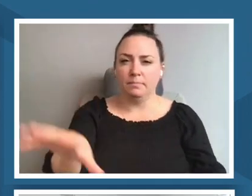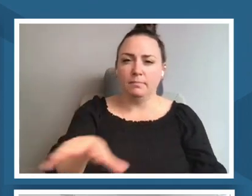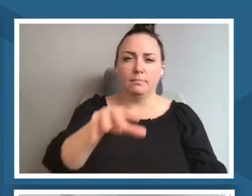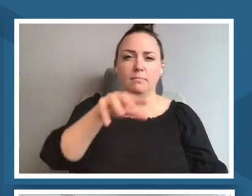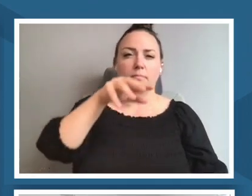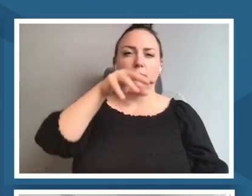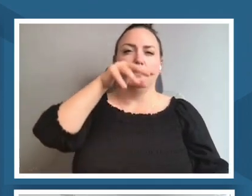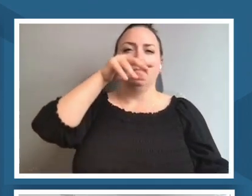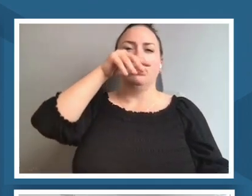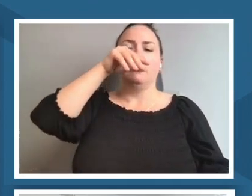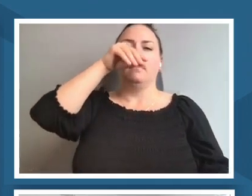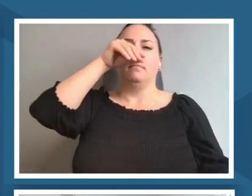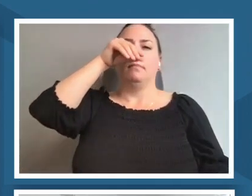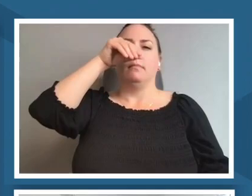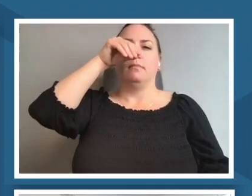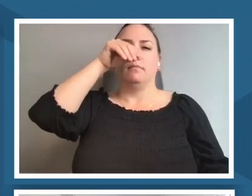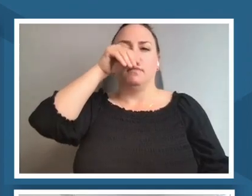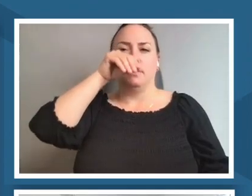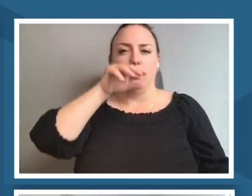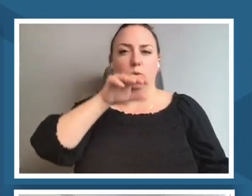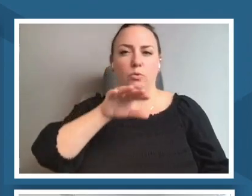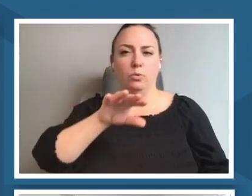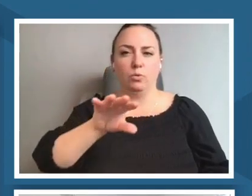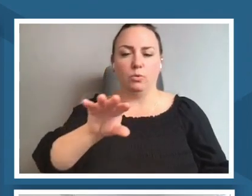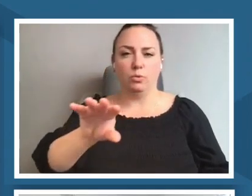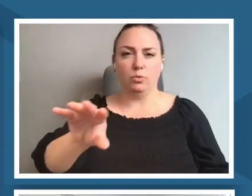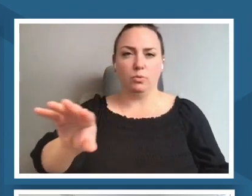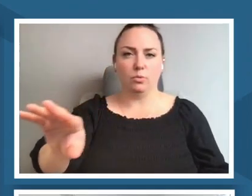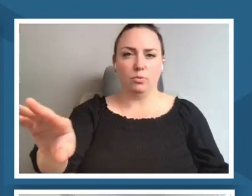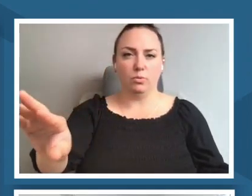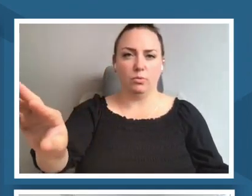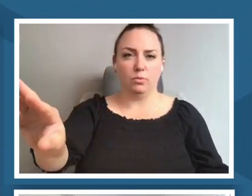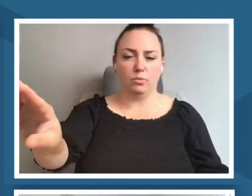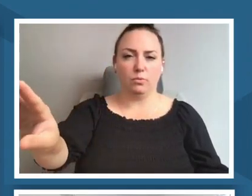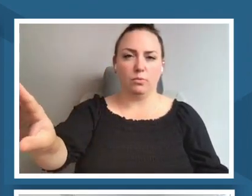and exhale it out